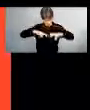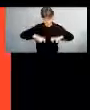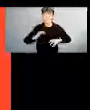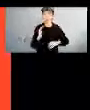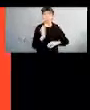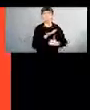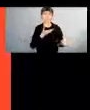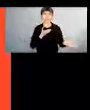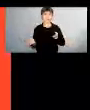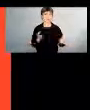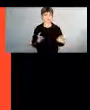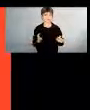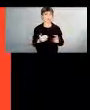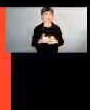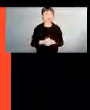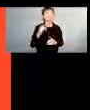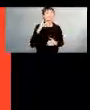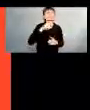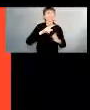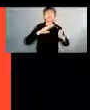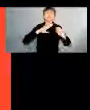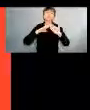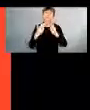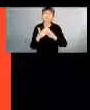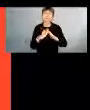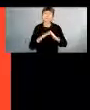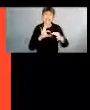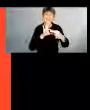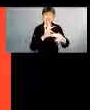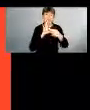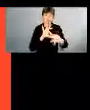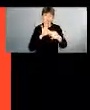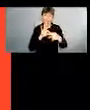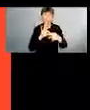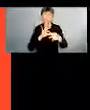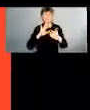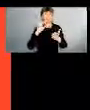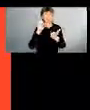asked for the community connection section, and this is for the Create & Develop stream